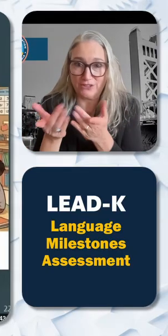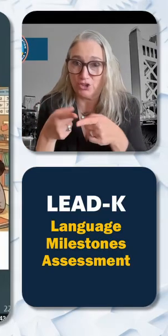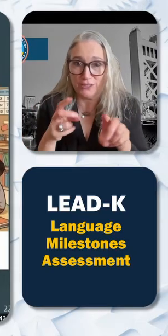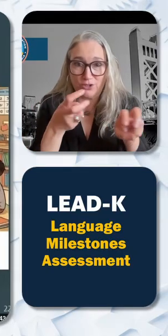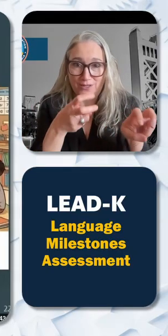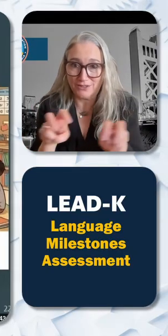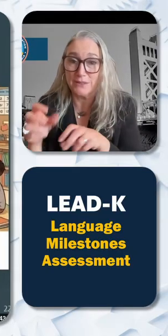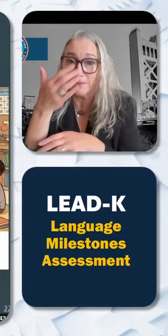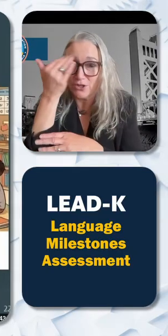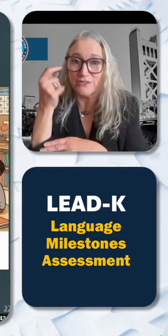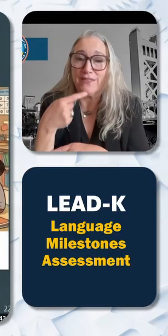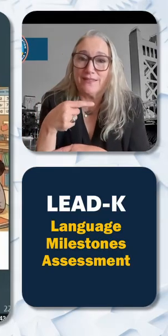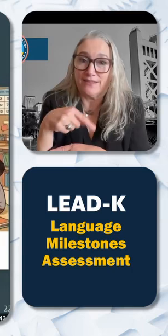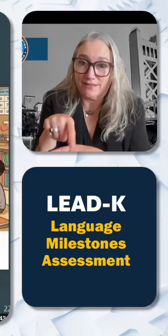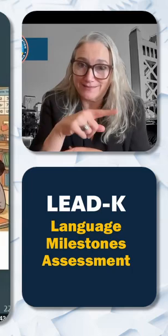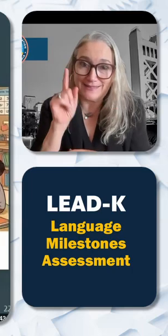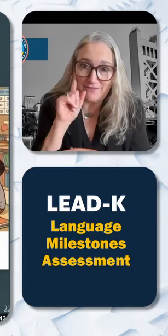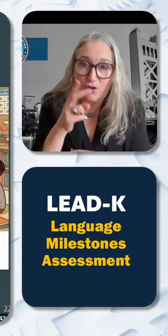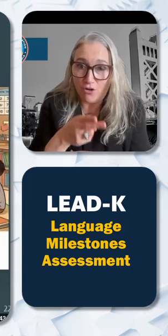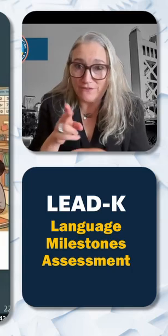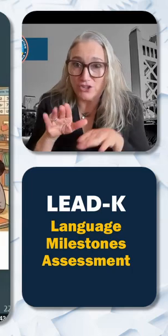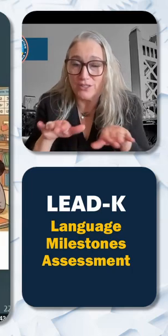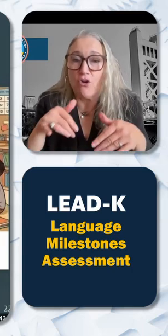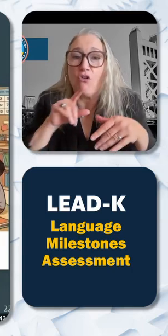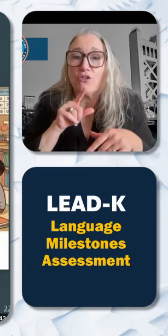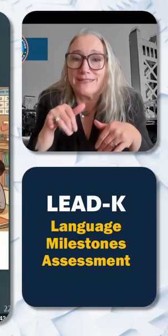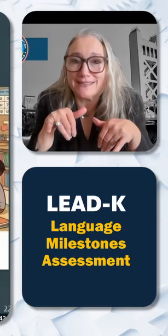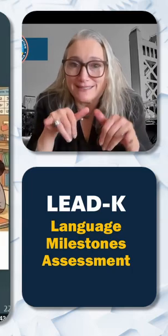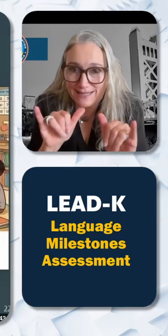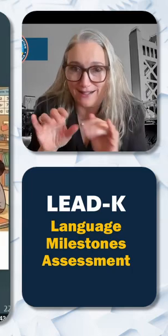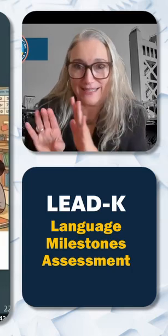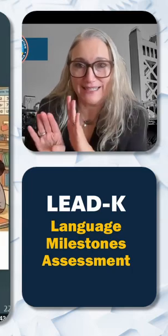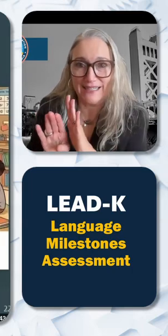in a program and not drop their services during that transition,